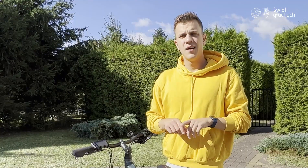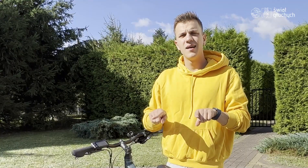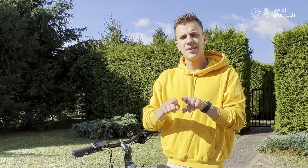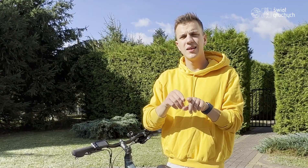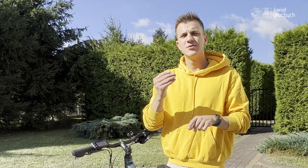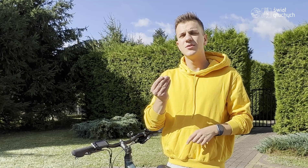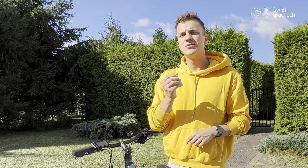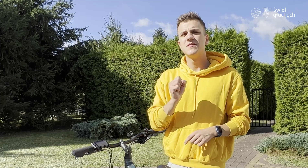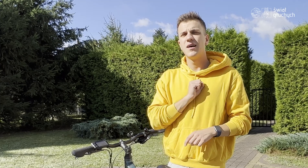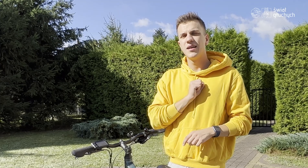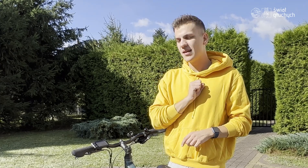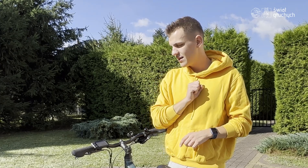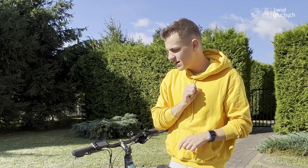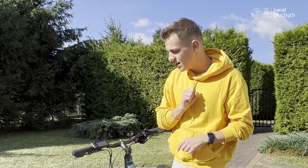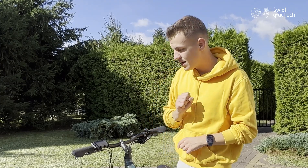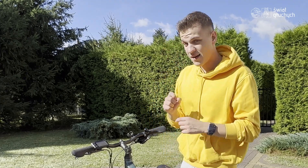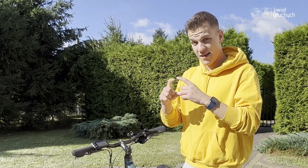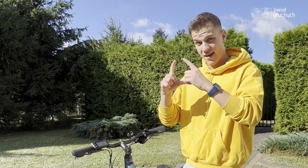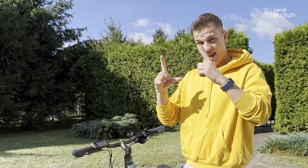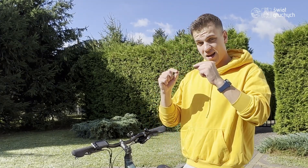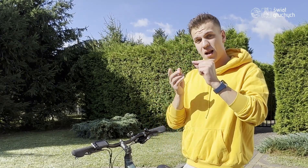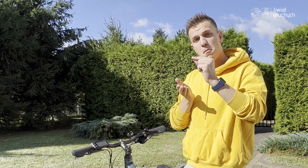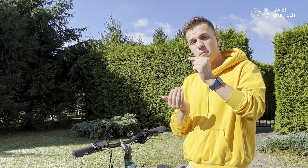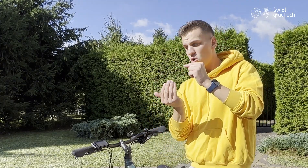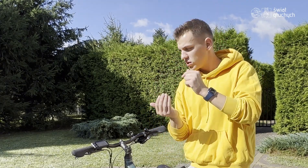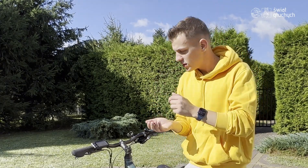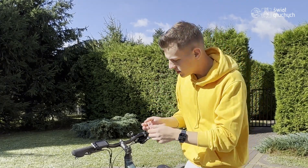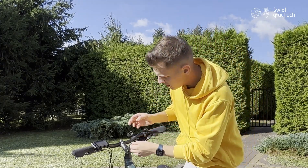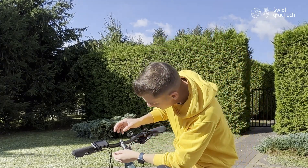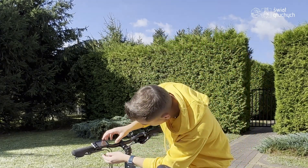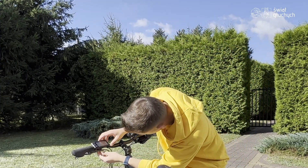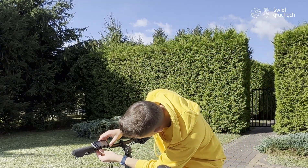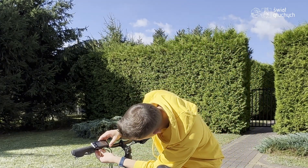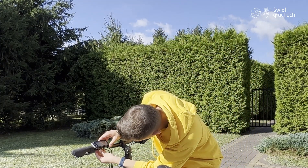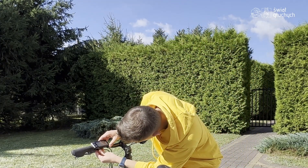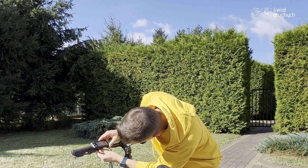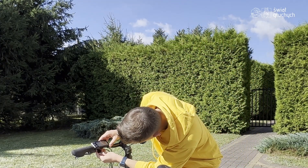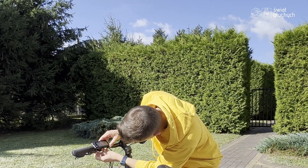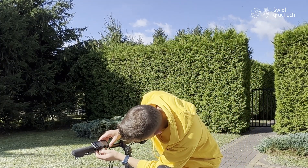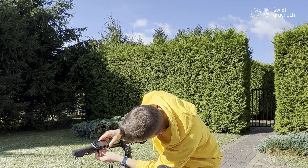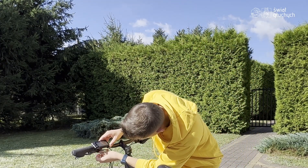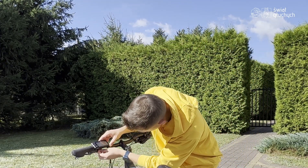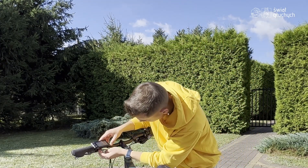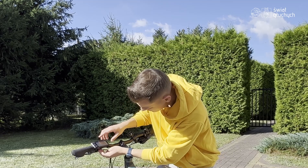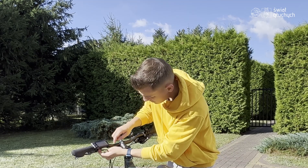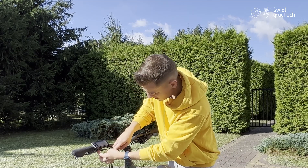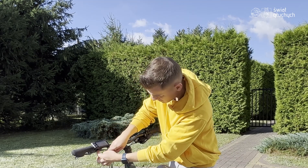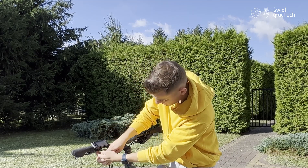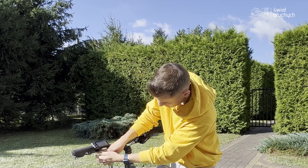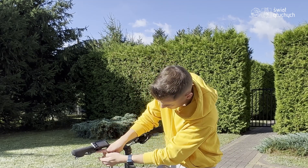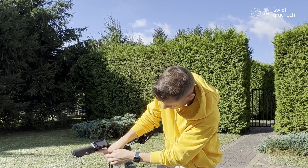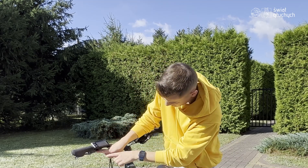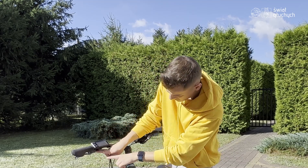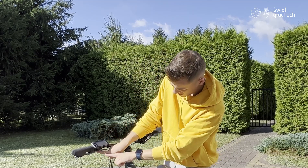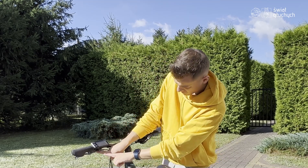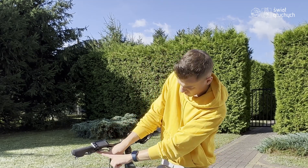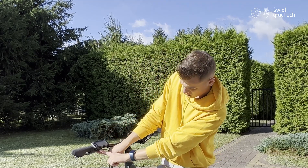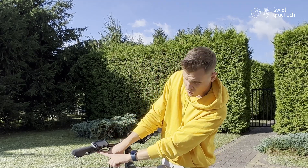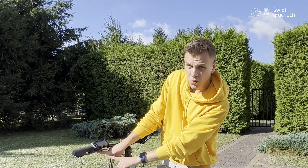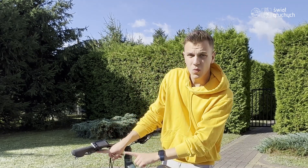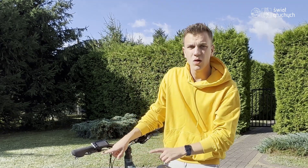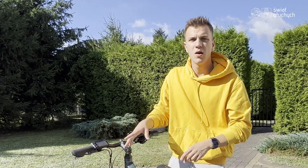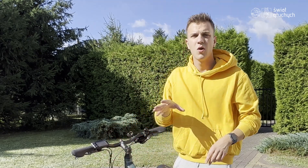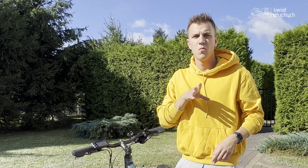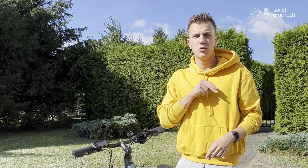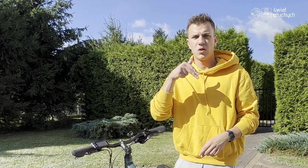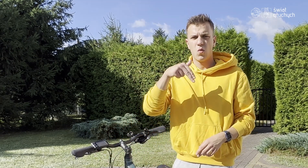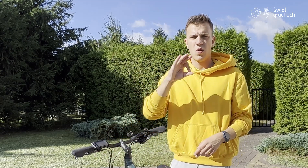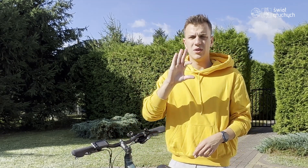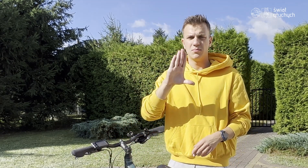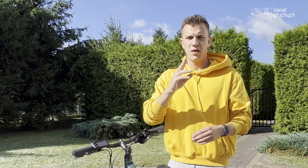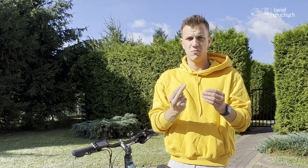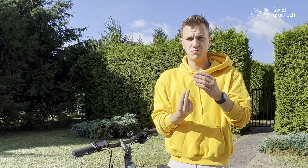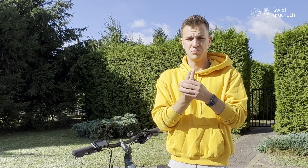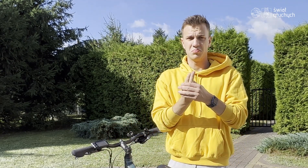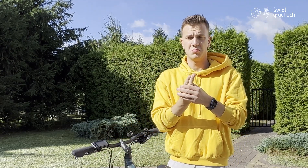Another cool thing is the USB port under the screen.